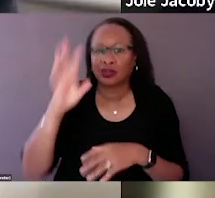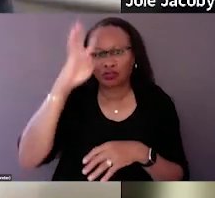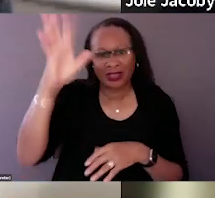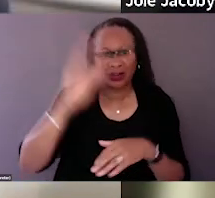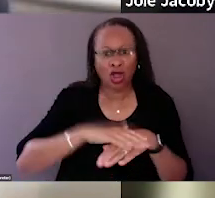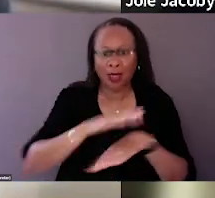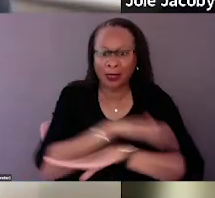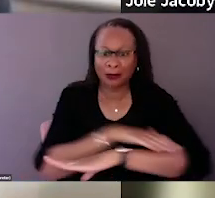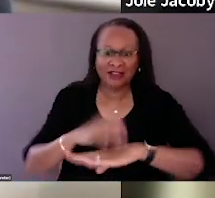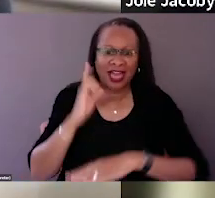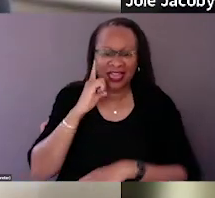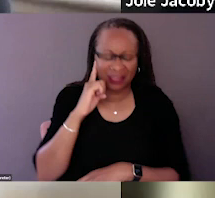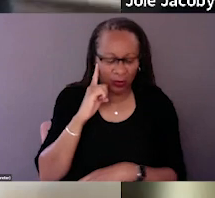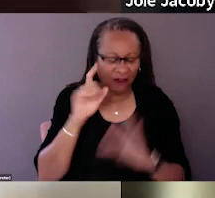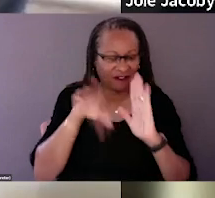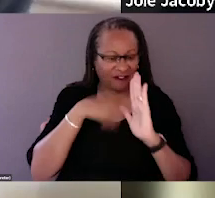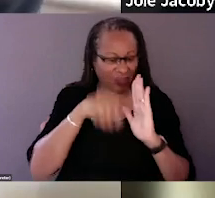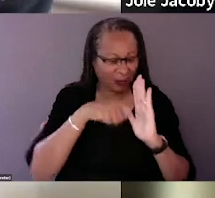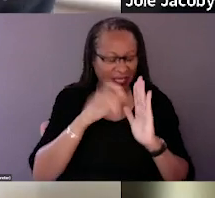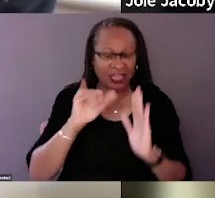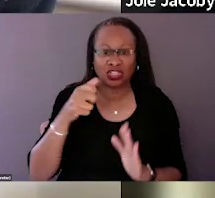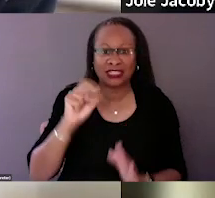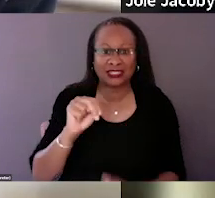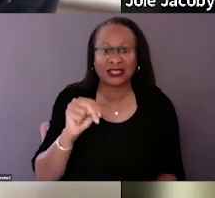I think it was you, Jason, when you were like, "This needs to be in the Smithsonian.